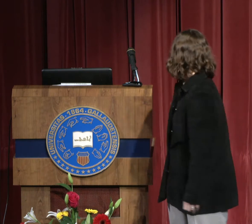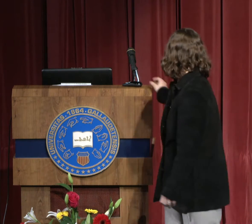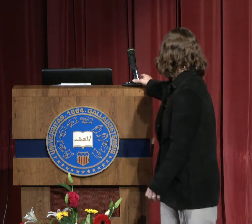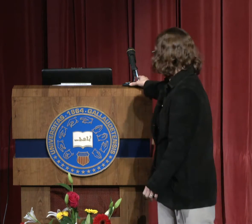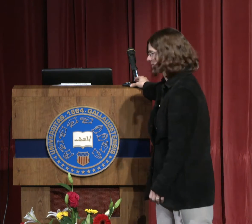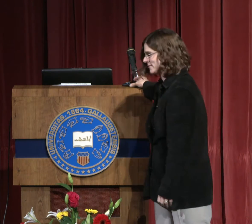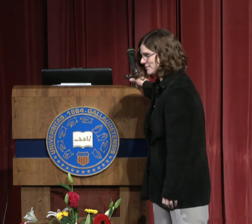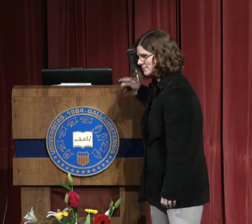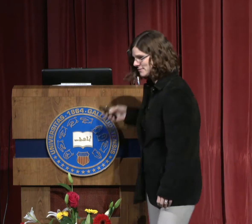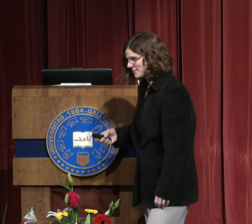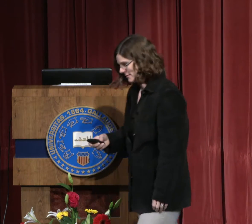It is now my pleasure to introduce Dr. Andrew Manning.